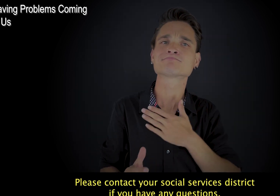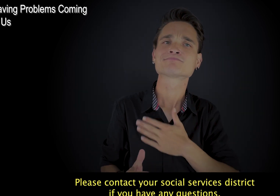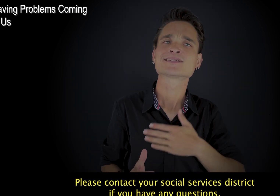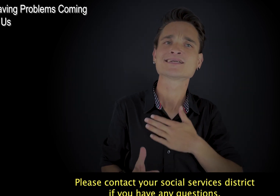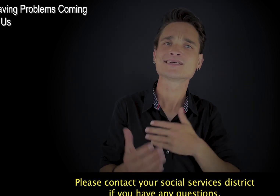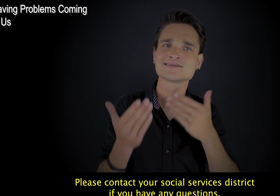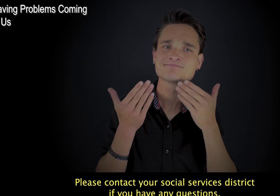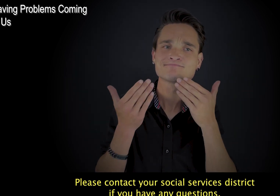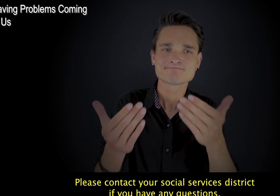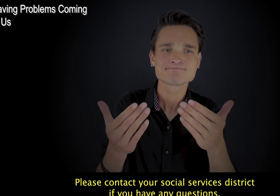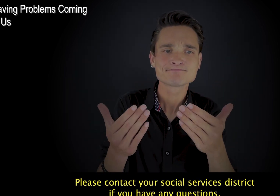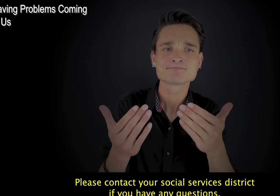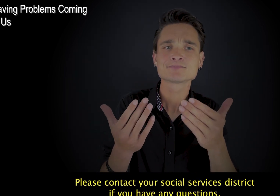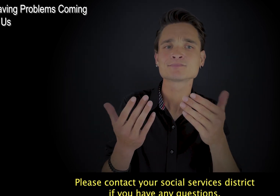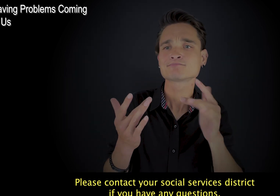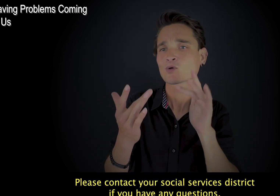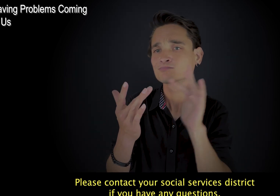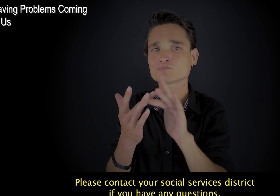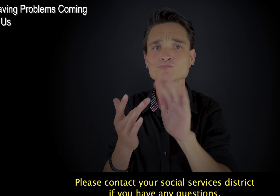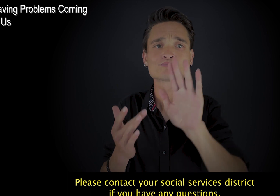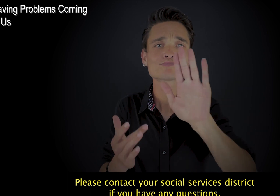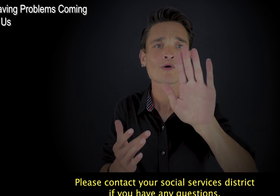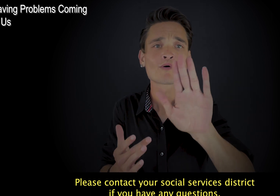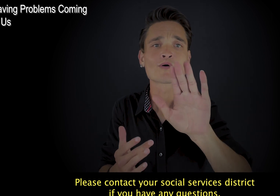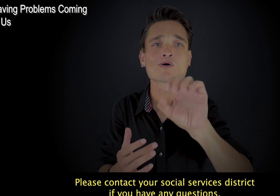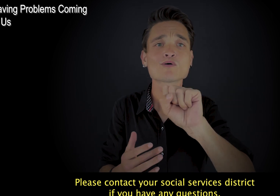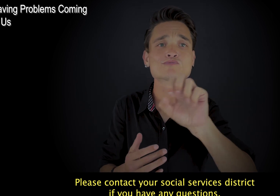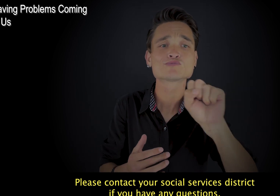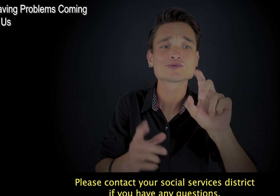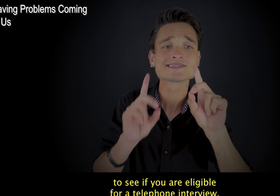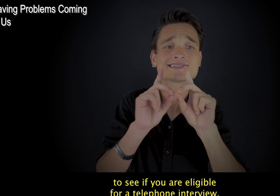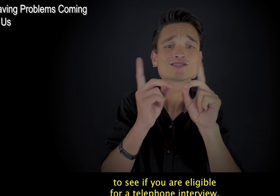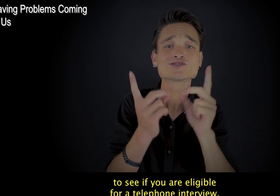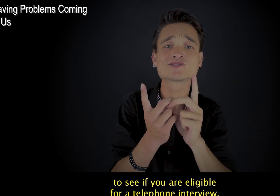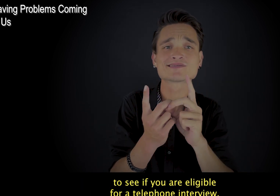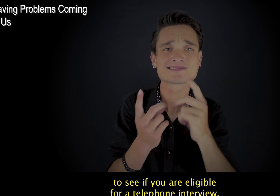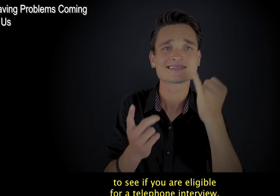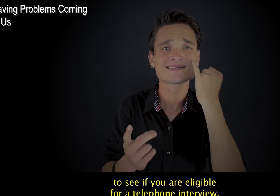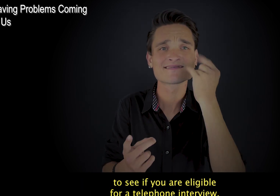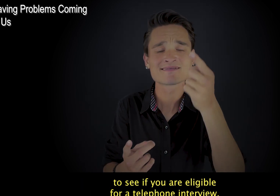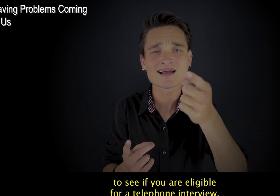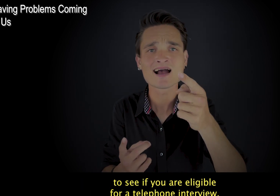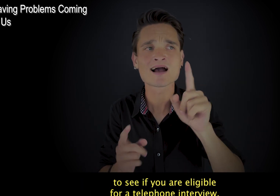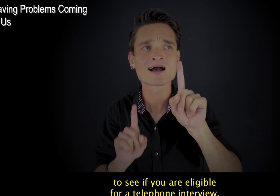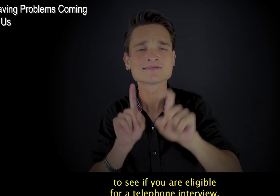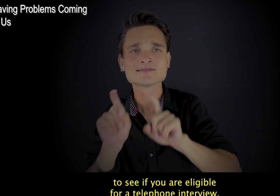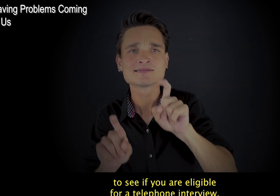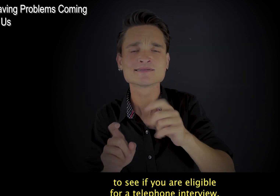Please contact your social services district if you have any questions, to see if you are eligible for a telephone interview,